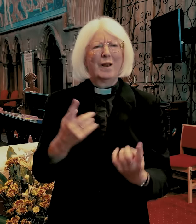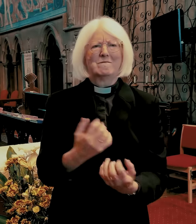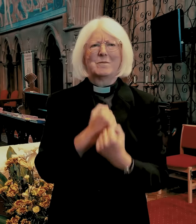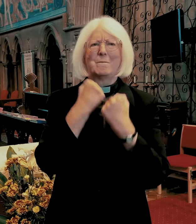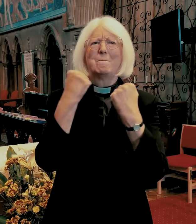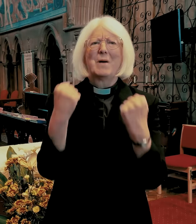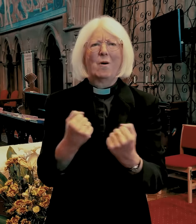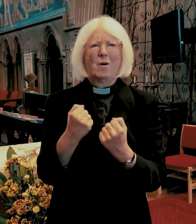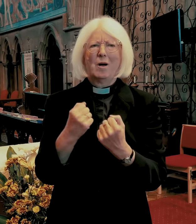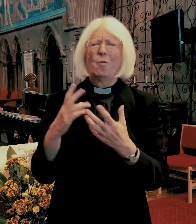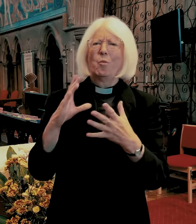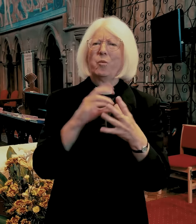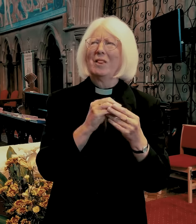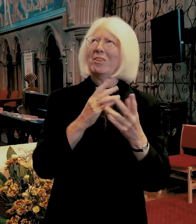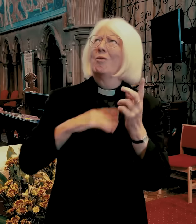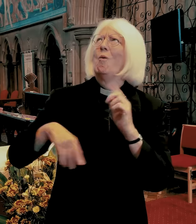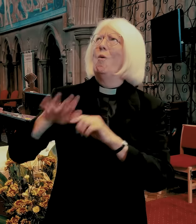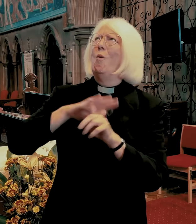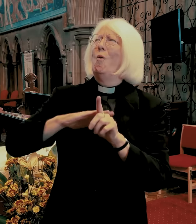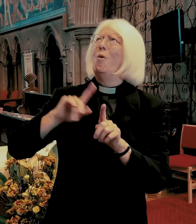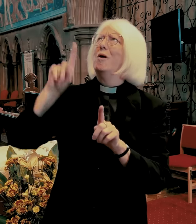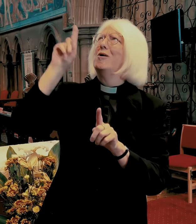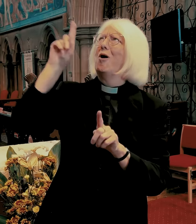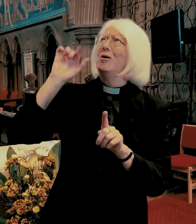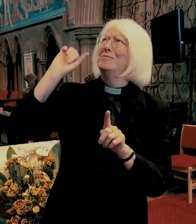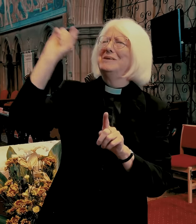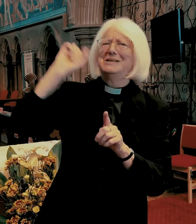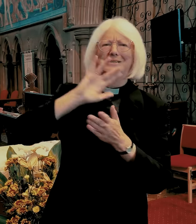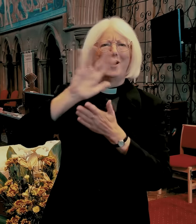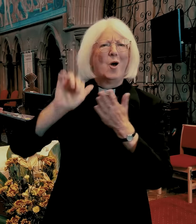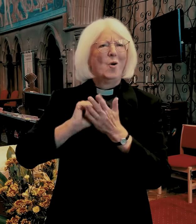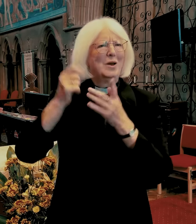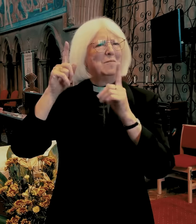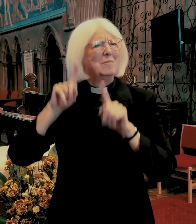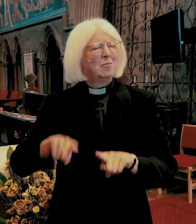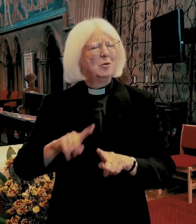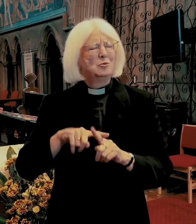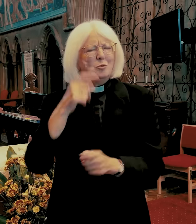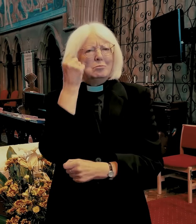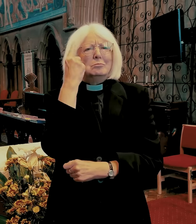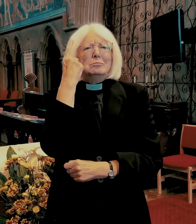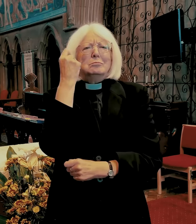may have power, together with all the Lord's holy people,